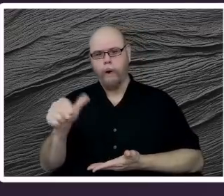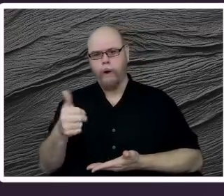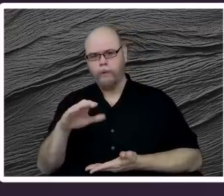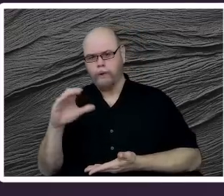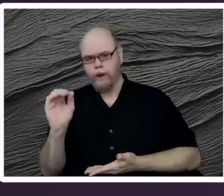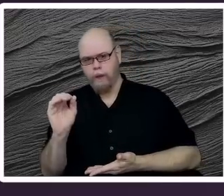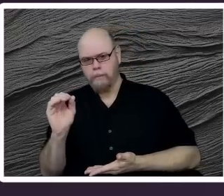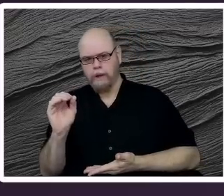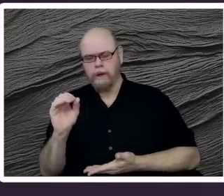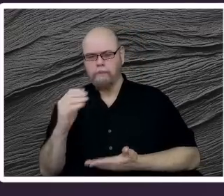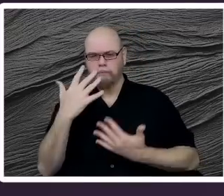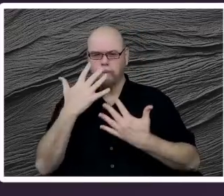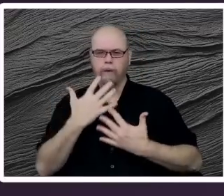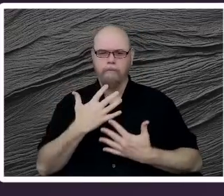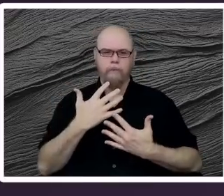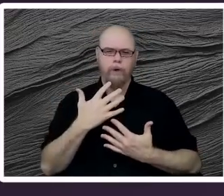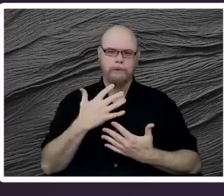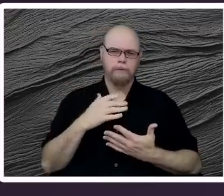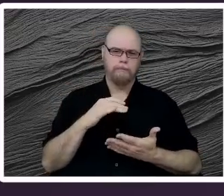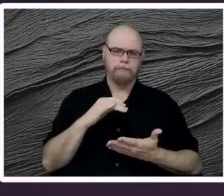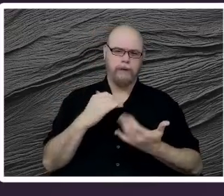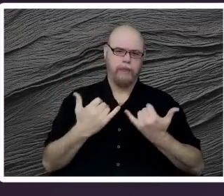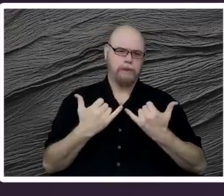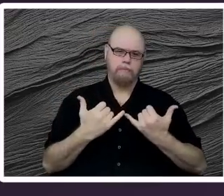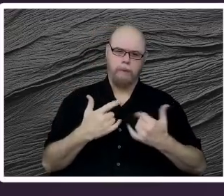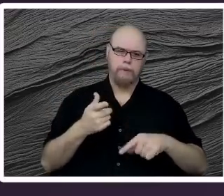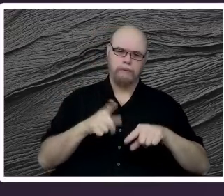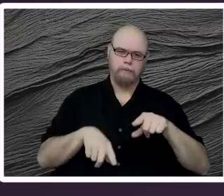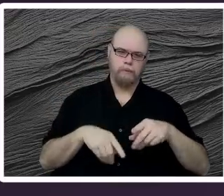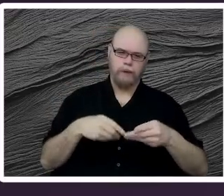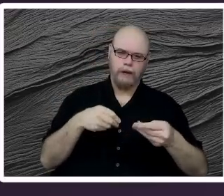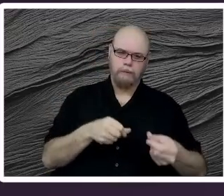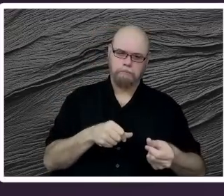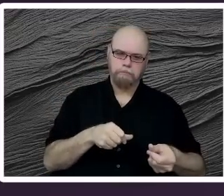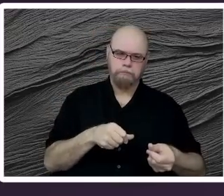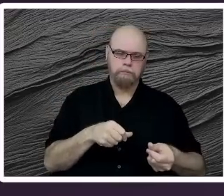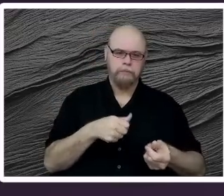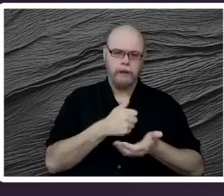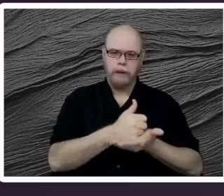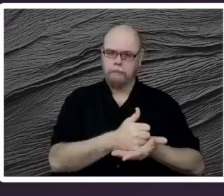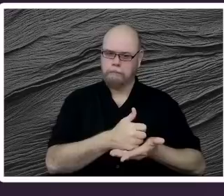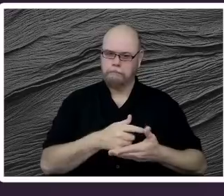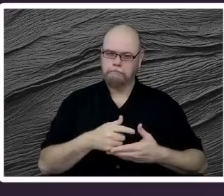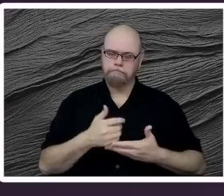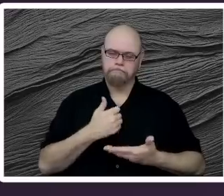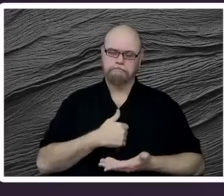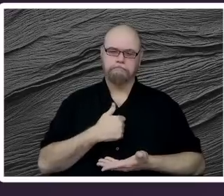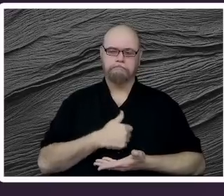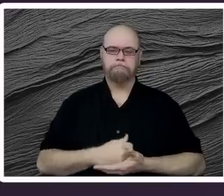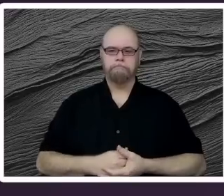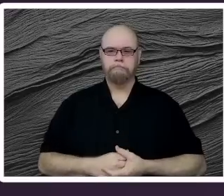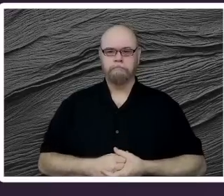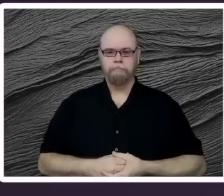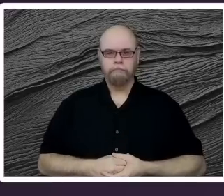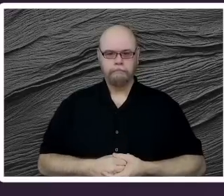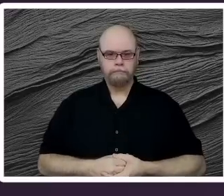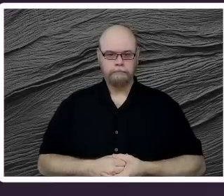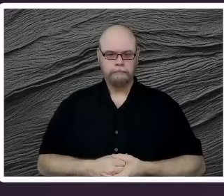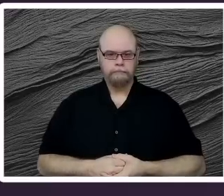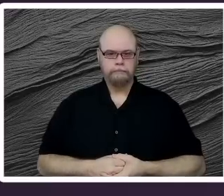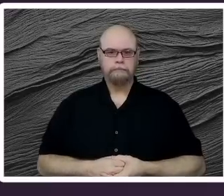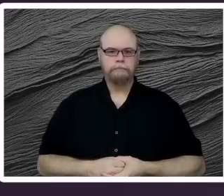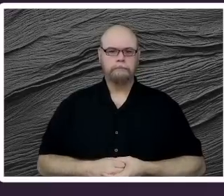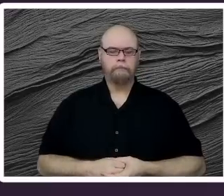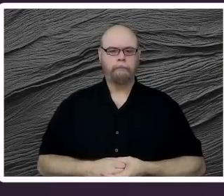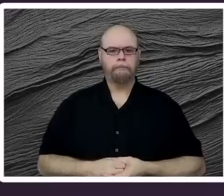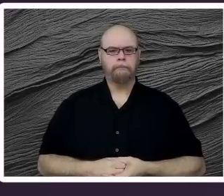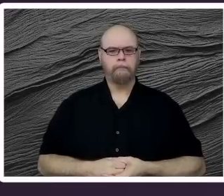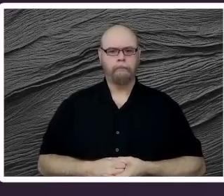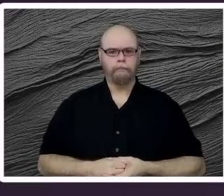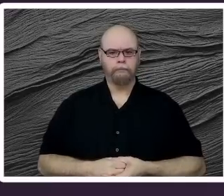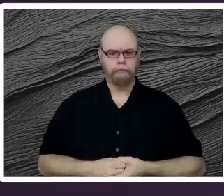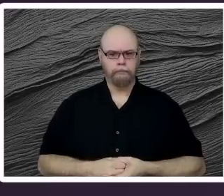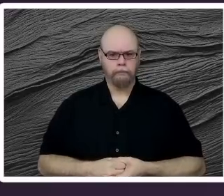that at the moment, we can't subsidize. All of the poster exhibitions come with a